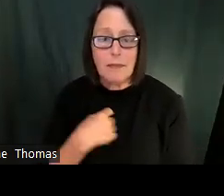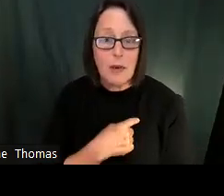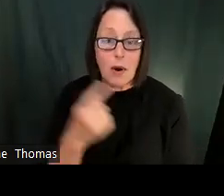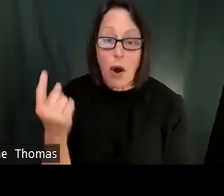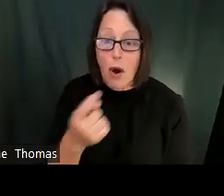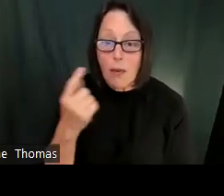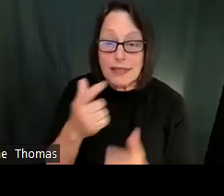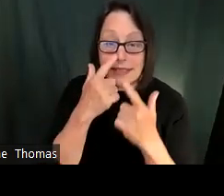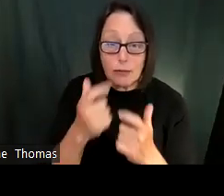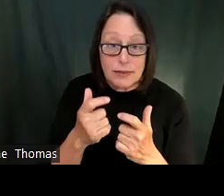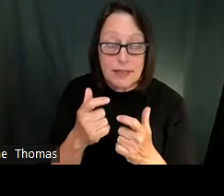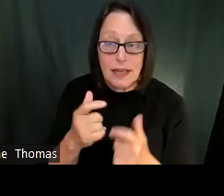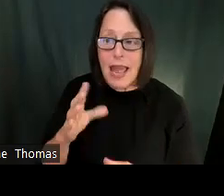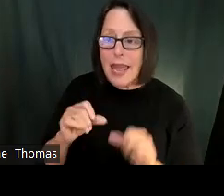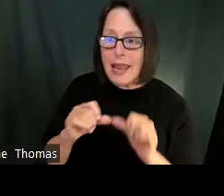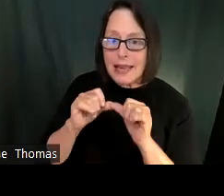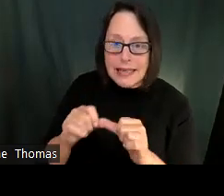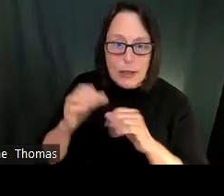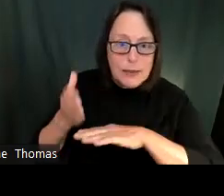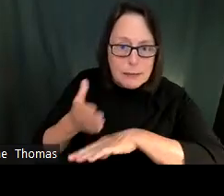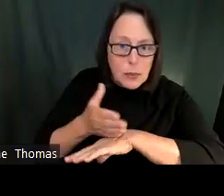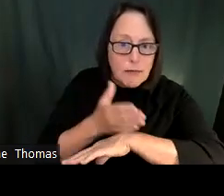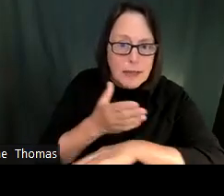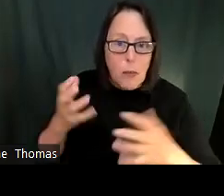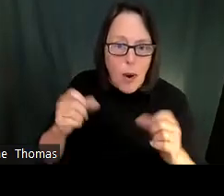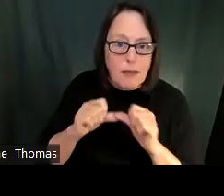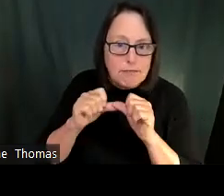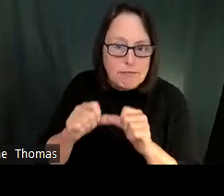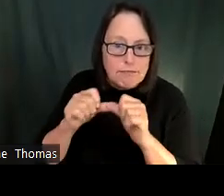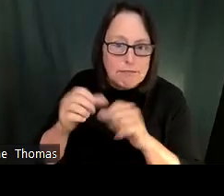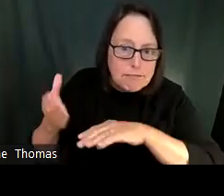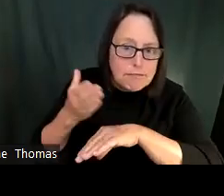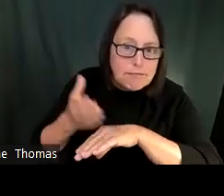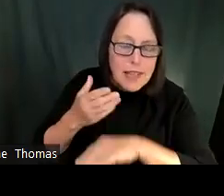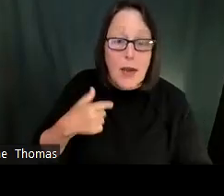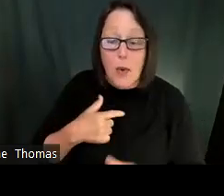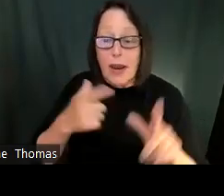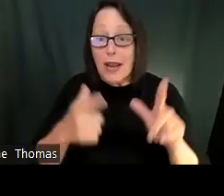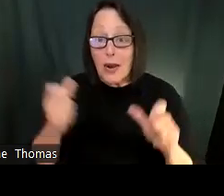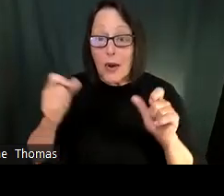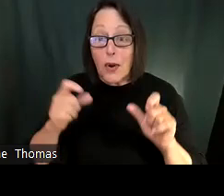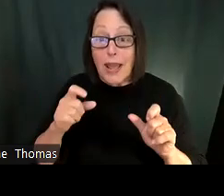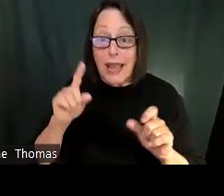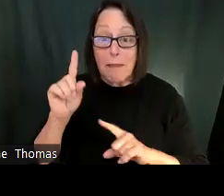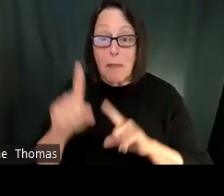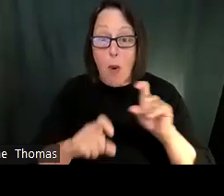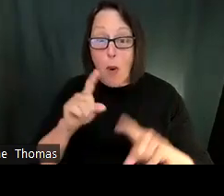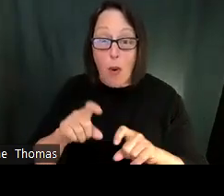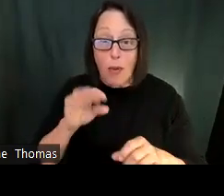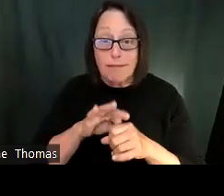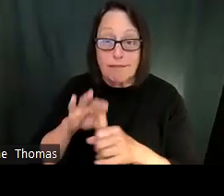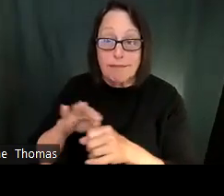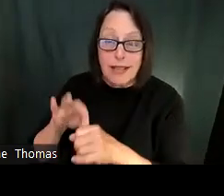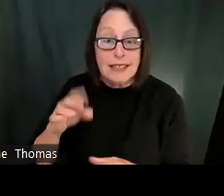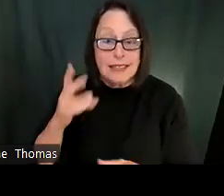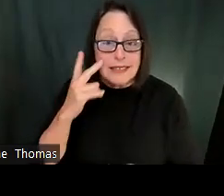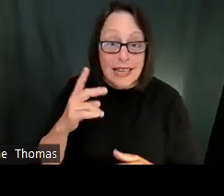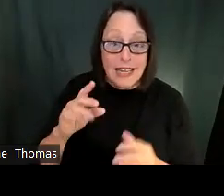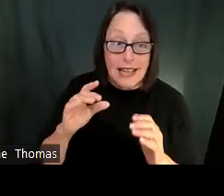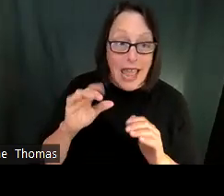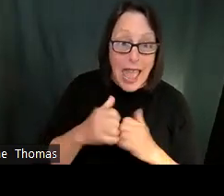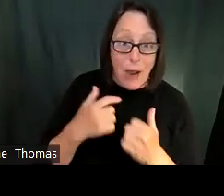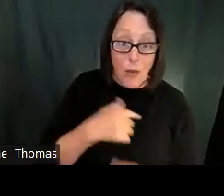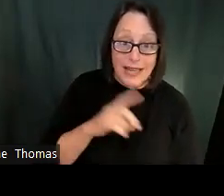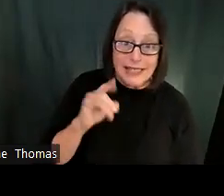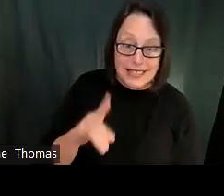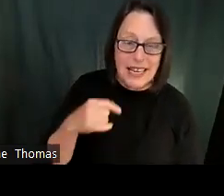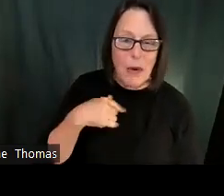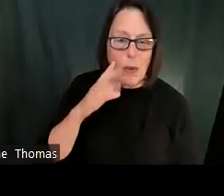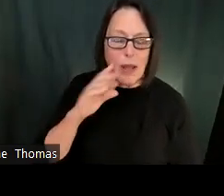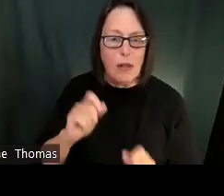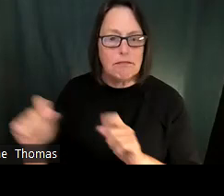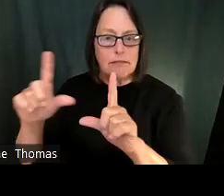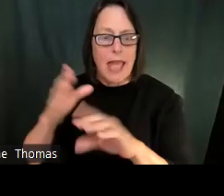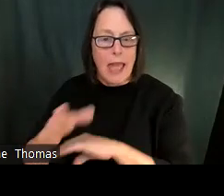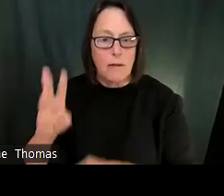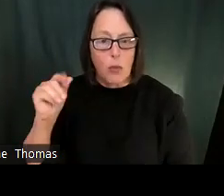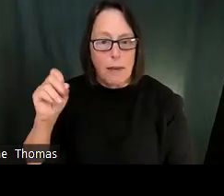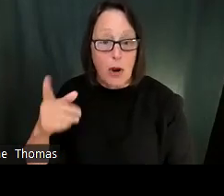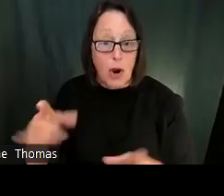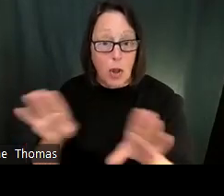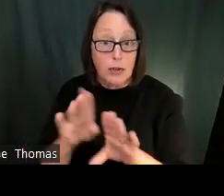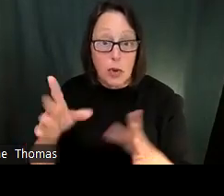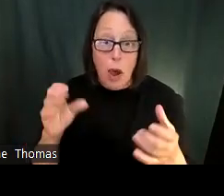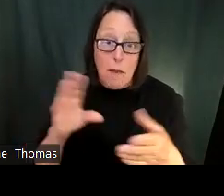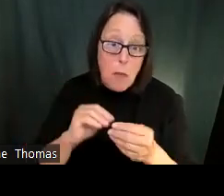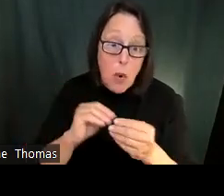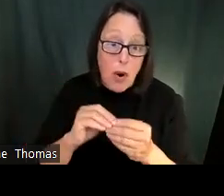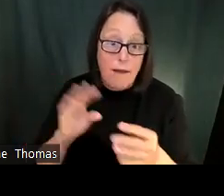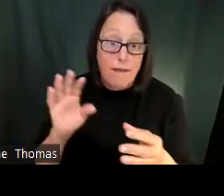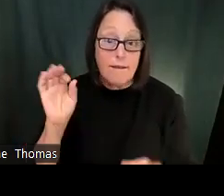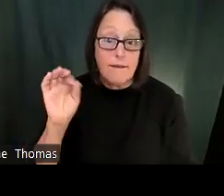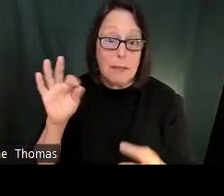So please share this link with your friends and colleagues who may be interested.